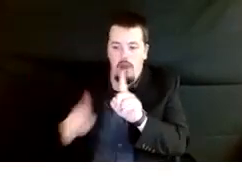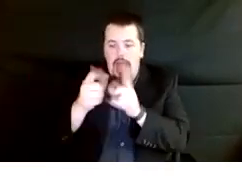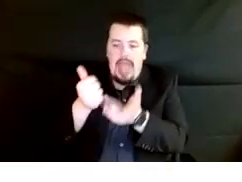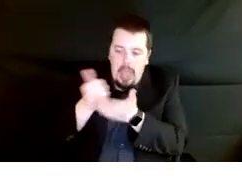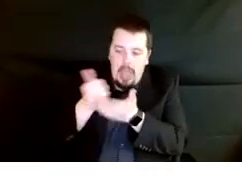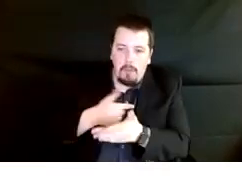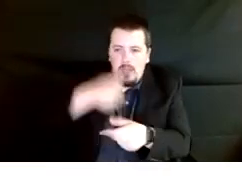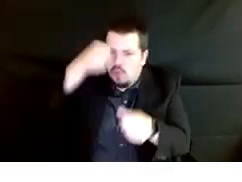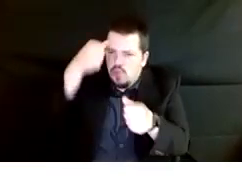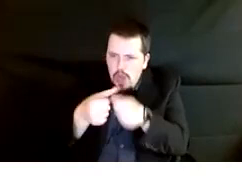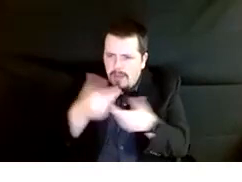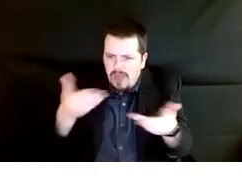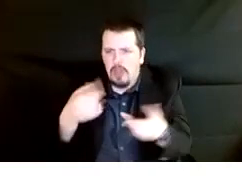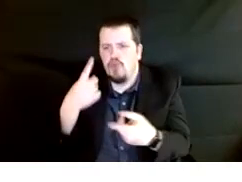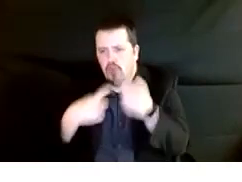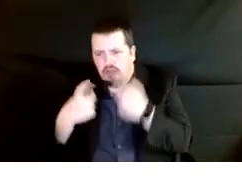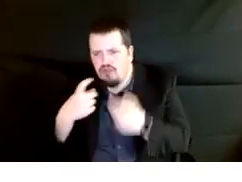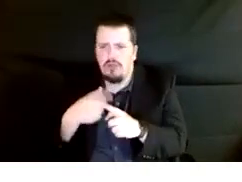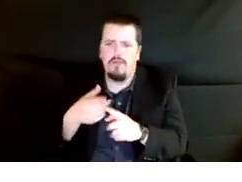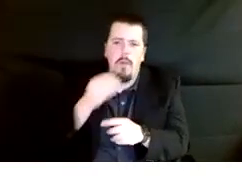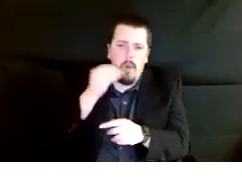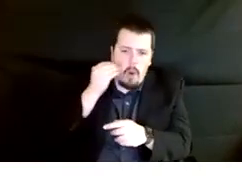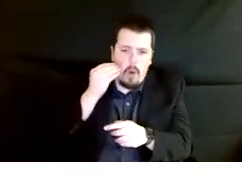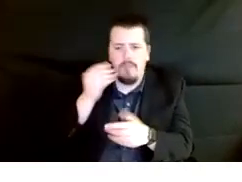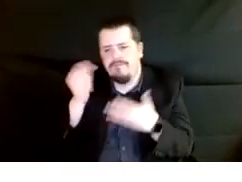remember questions I had at home and remember the information in writing, just as an example